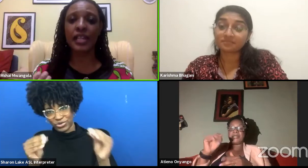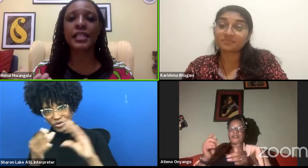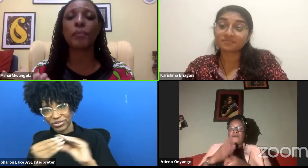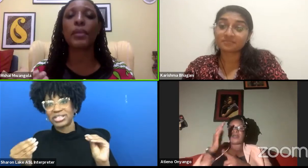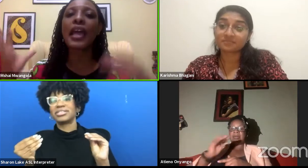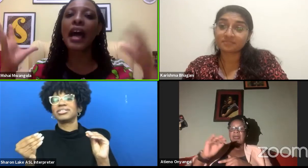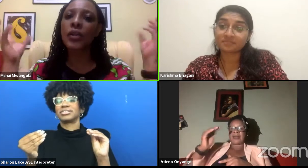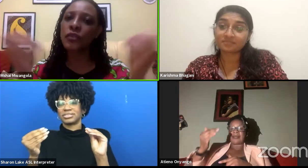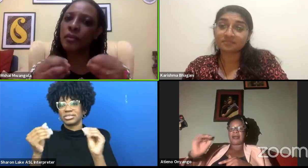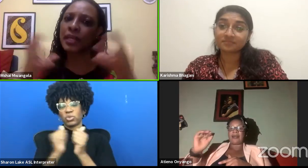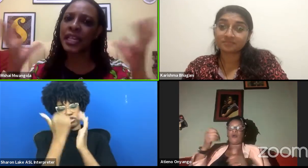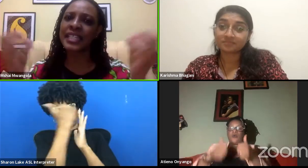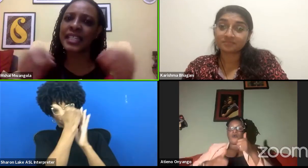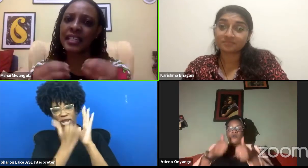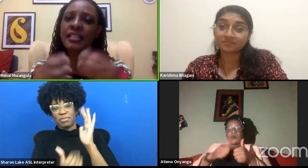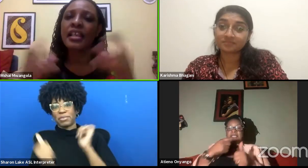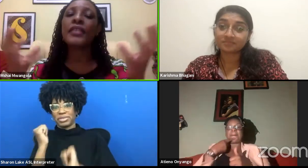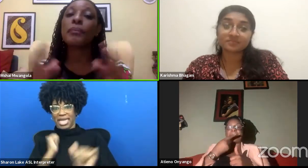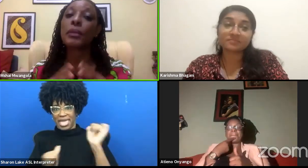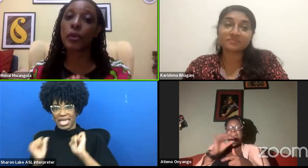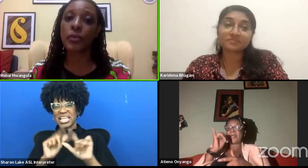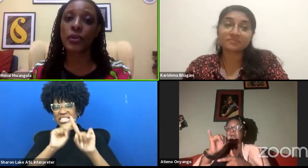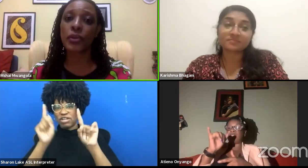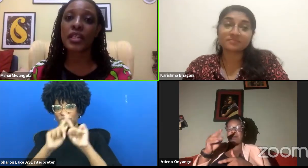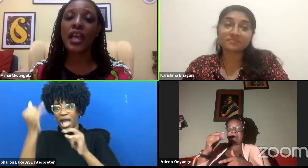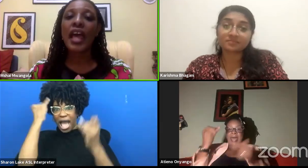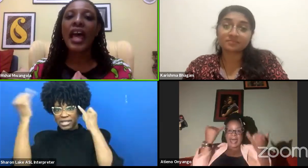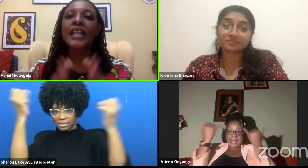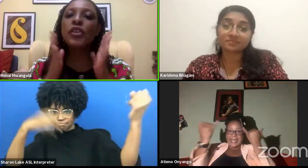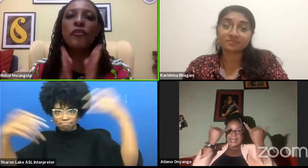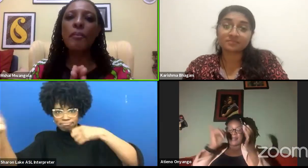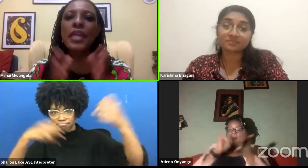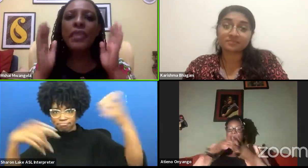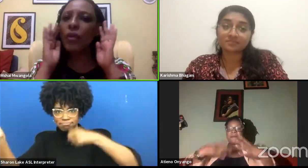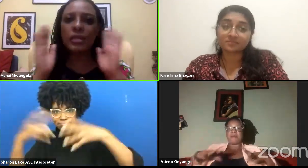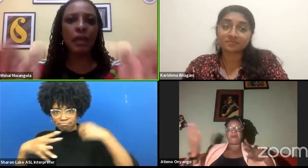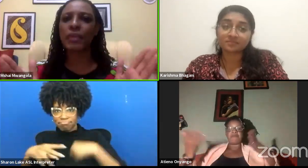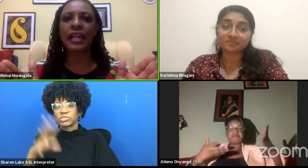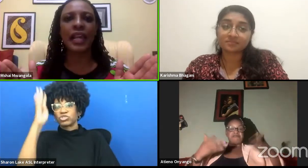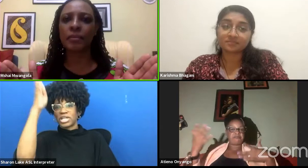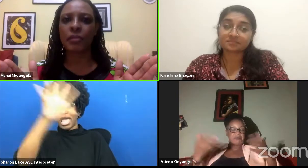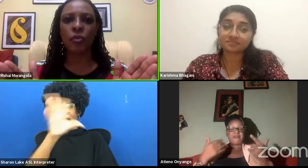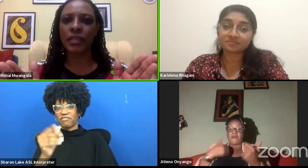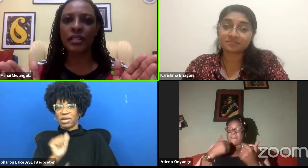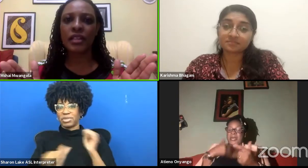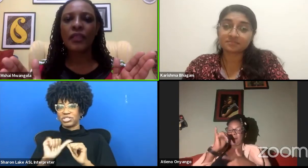as a play out of the many ideas that people brought. And so for me that was my big light bulb moment